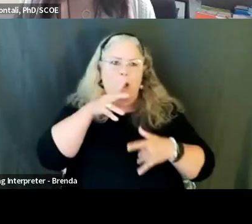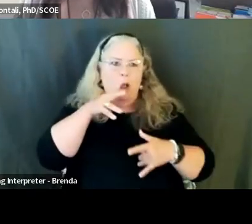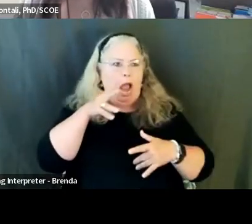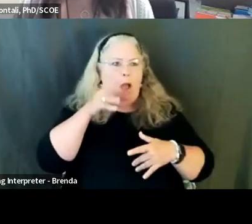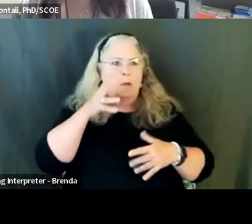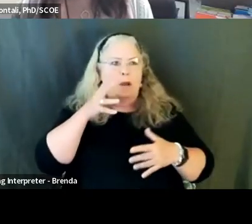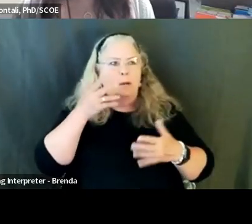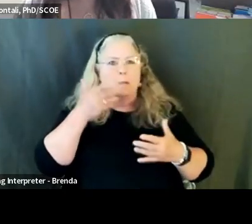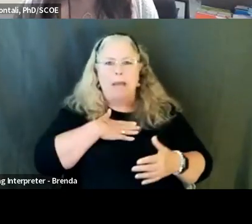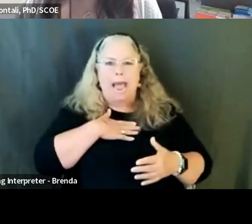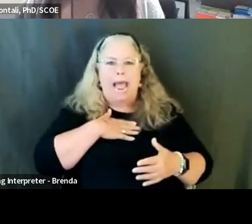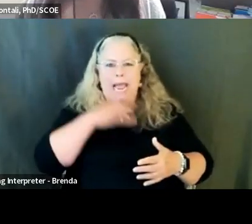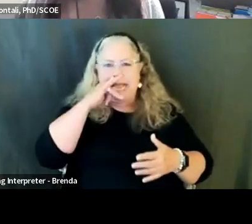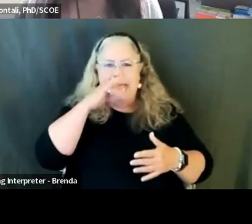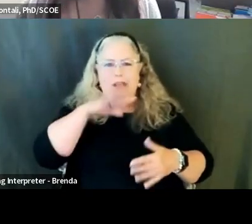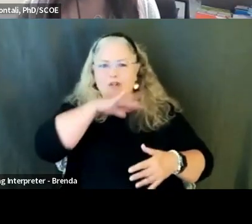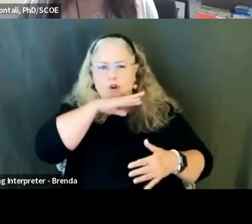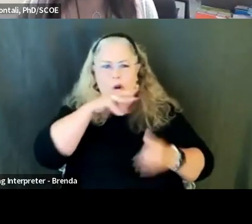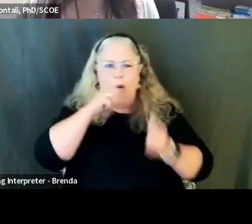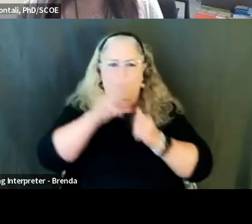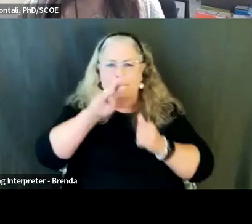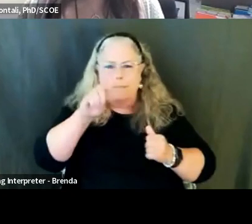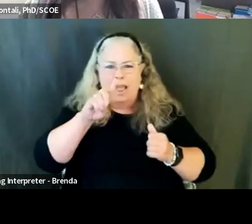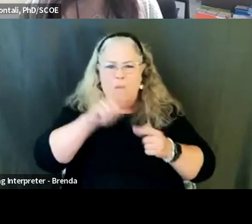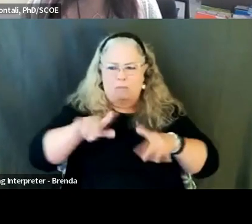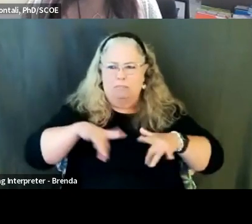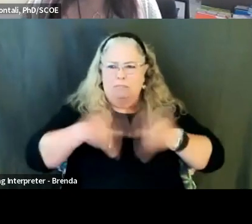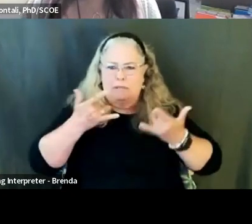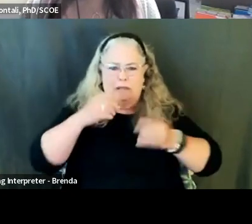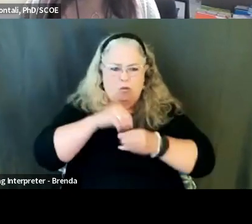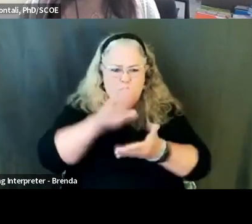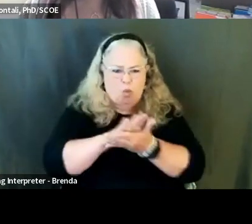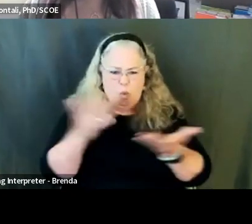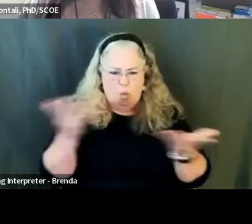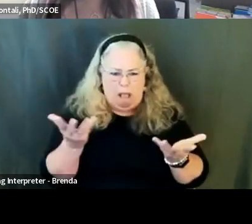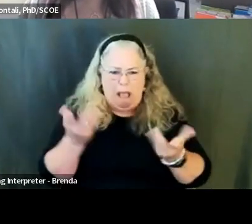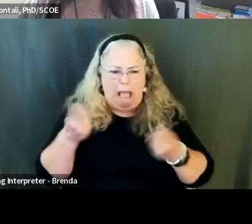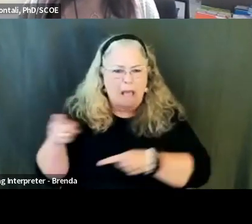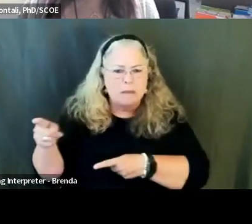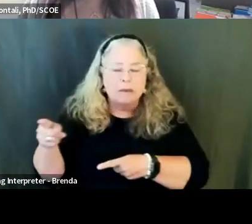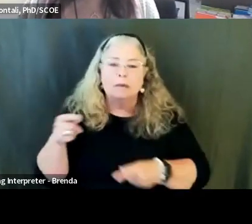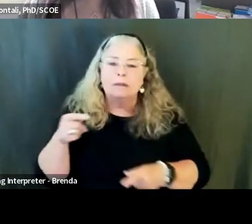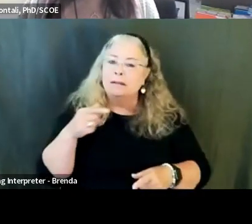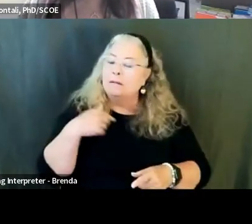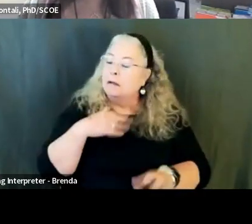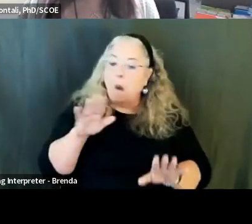“My child's full of mud dirty. What's going on at that school?” Right? And I I have to say I haven't